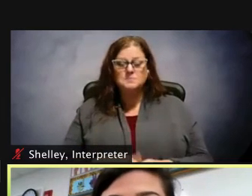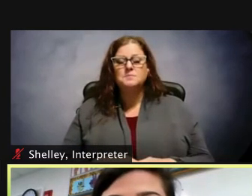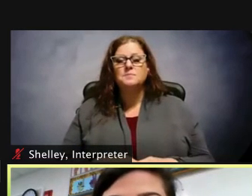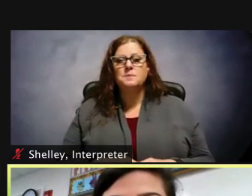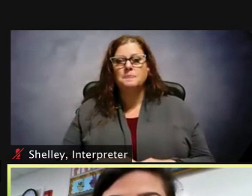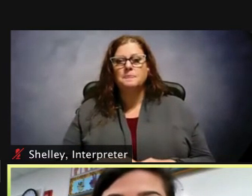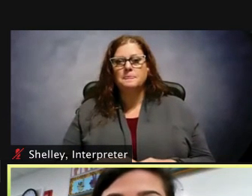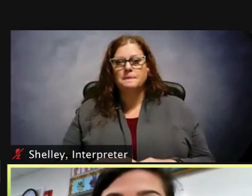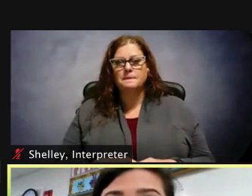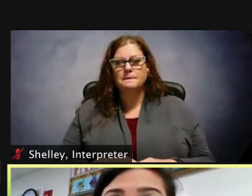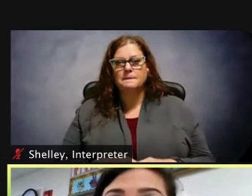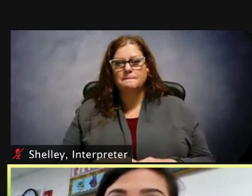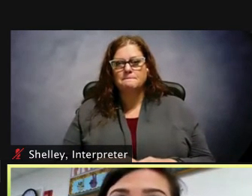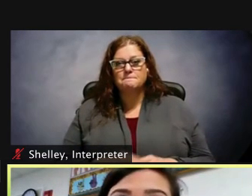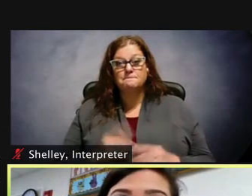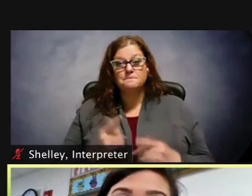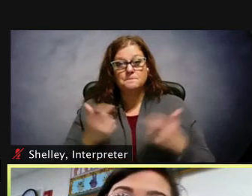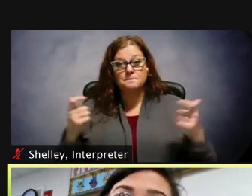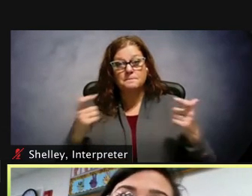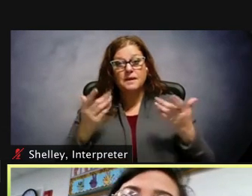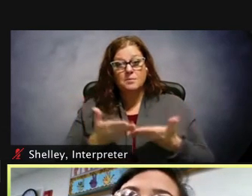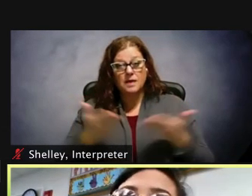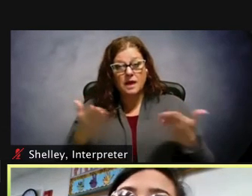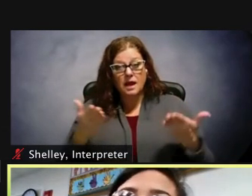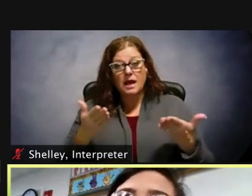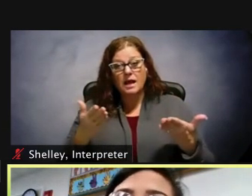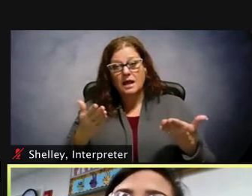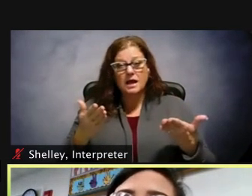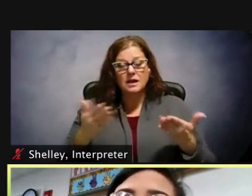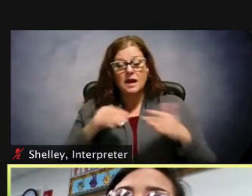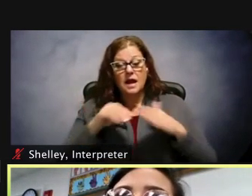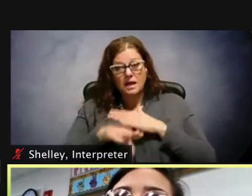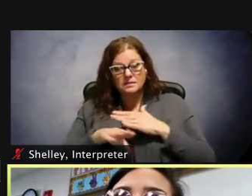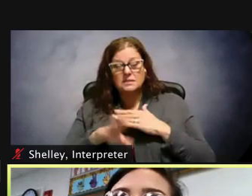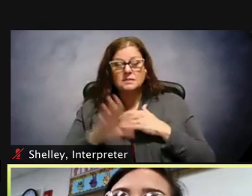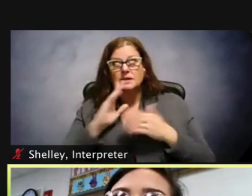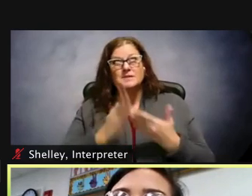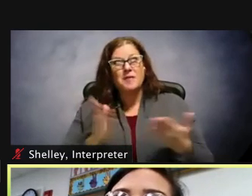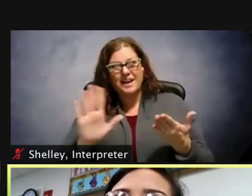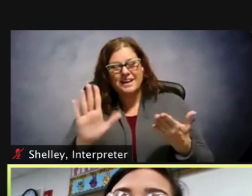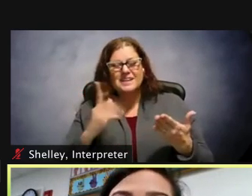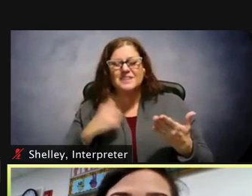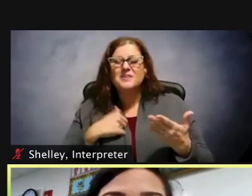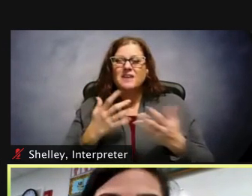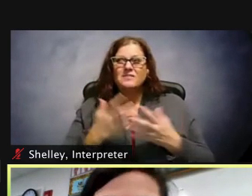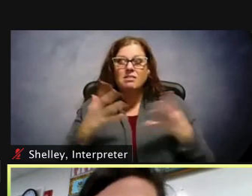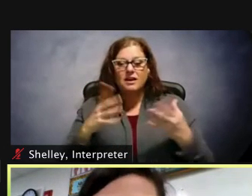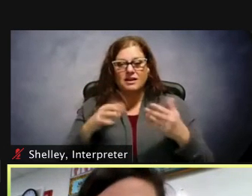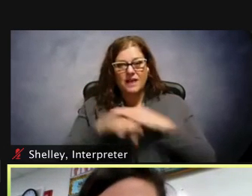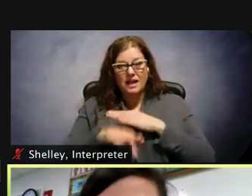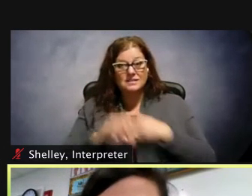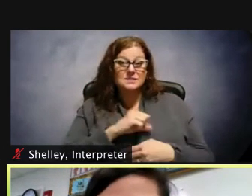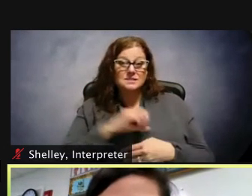We have a large supply or access not supplies, we have a lot of staff here that are